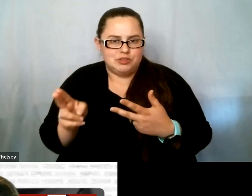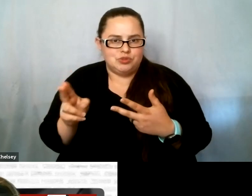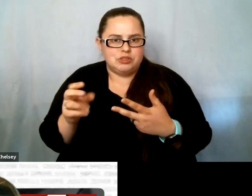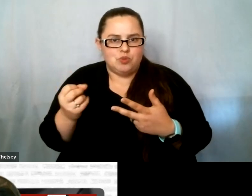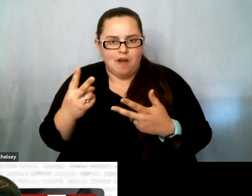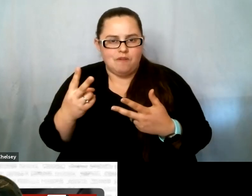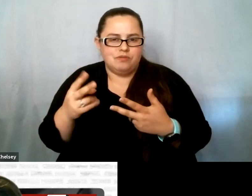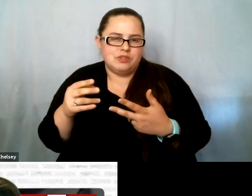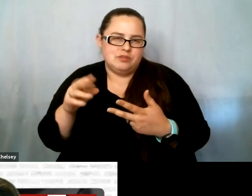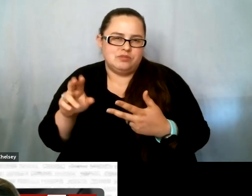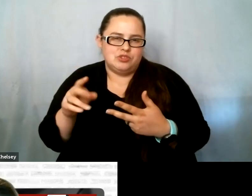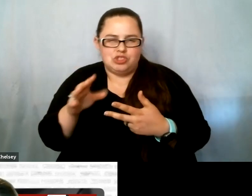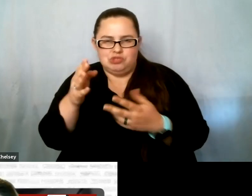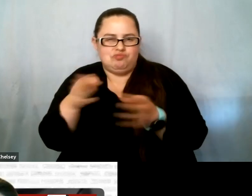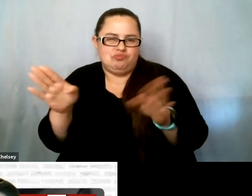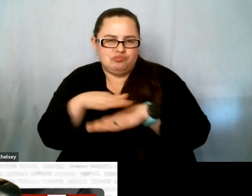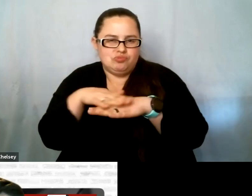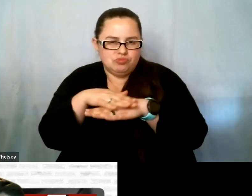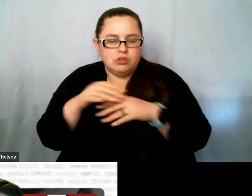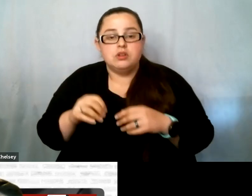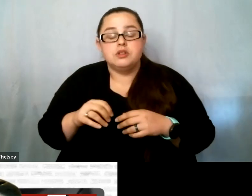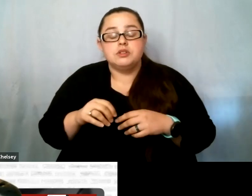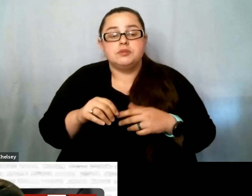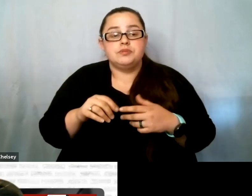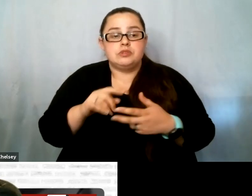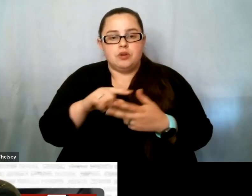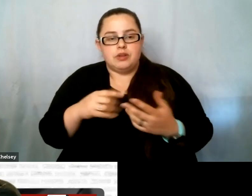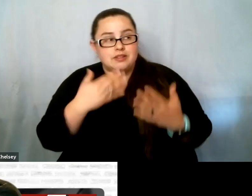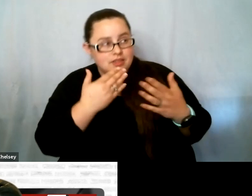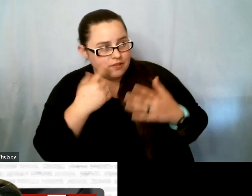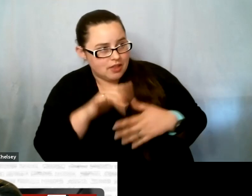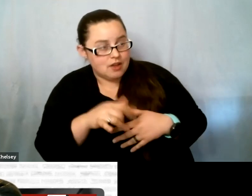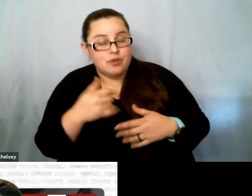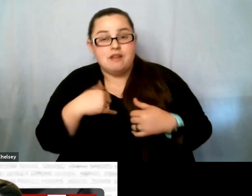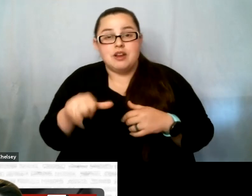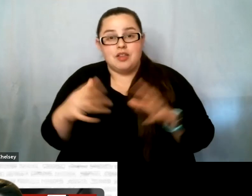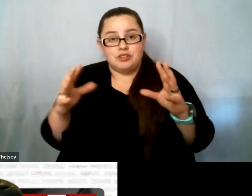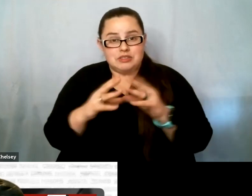Andrea Torrez: Thank you for that. And so we do have another seminar coming up in May at